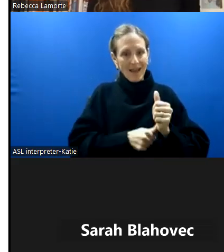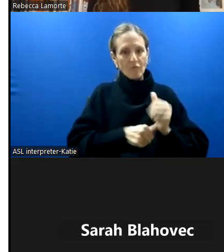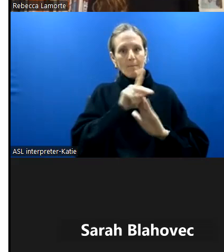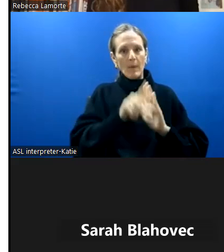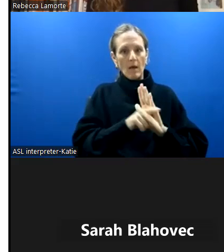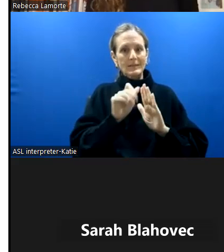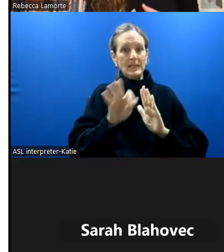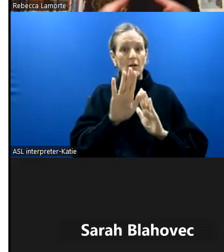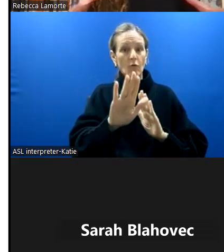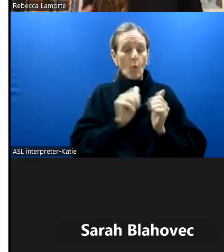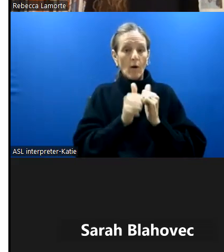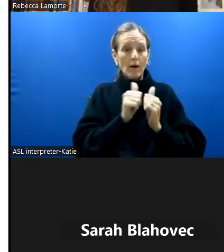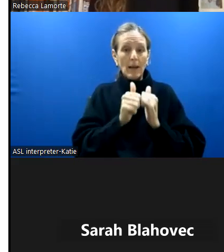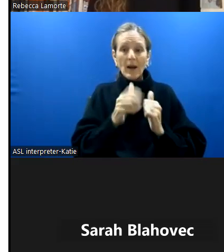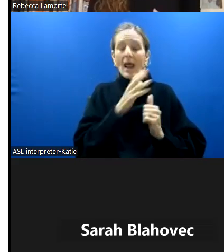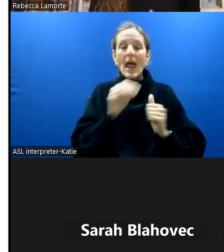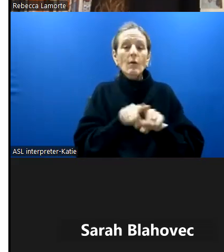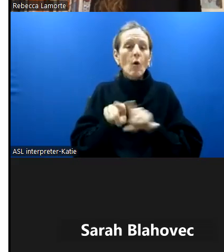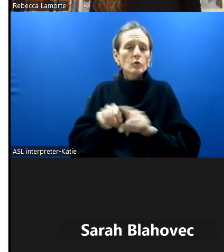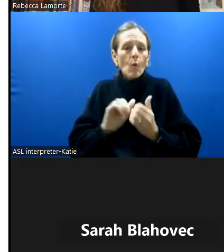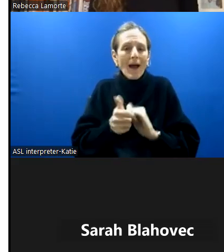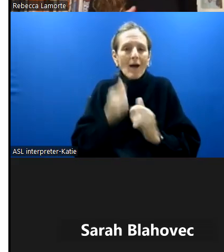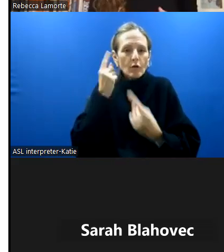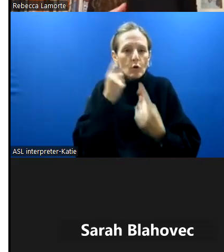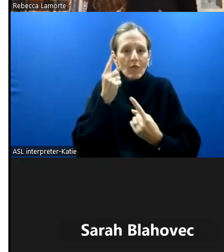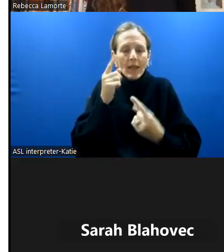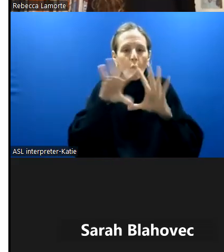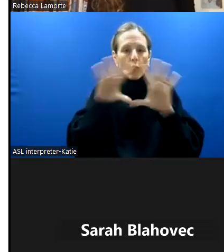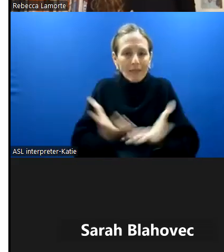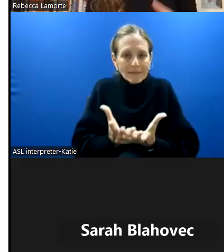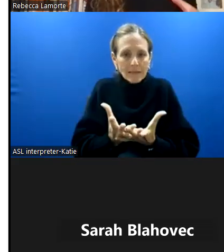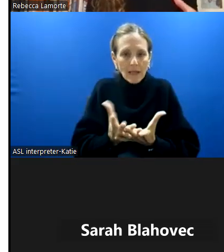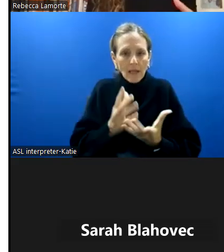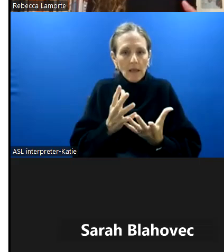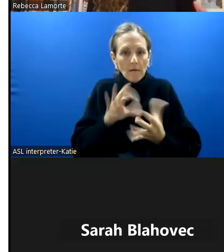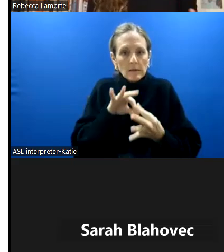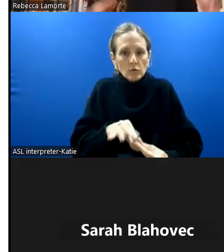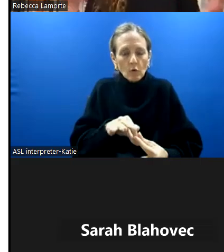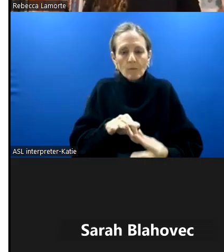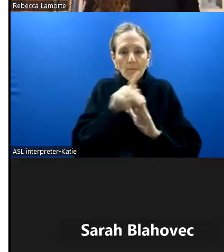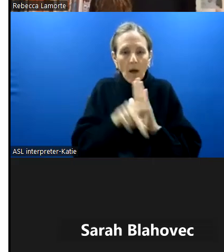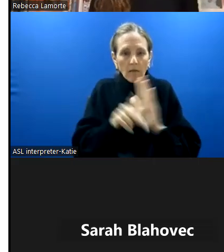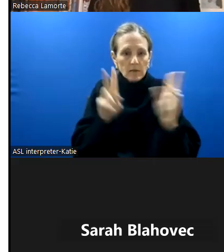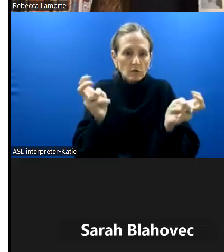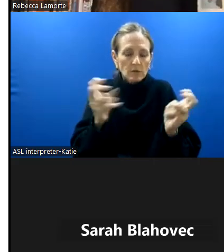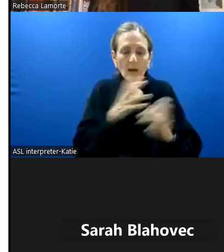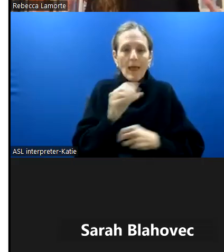We're also gonna learn how to think holistically about policy issues and notice opportunities for disability rights in unexpected places